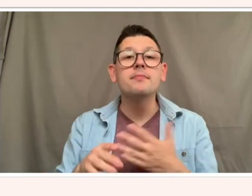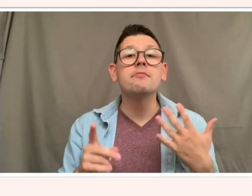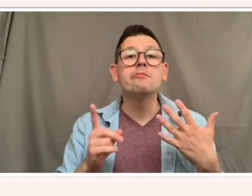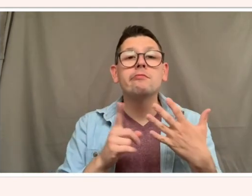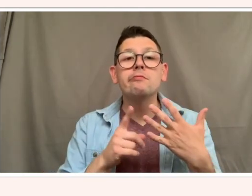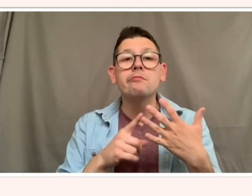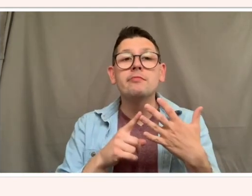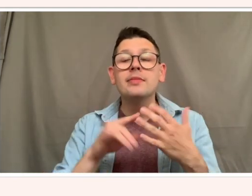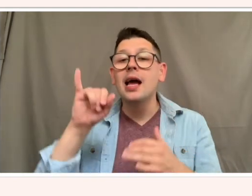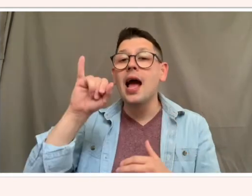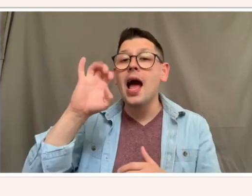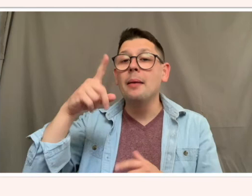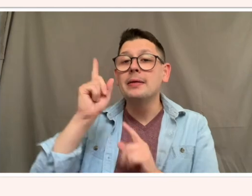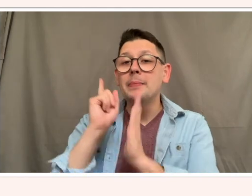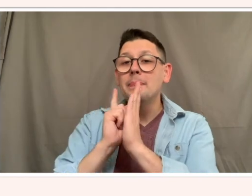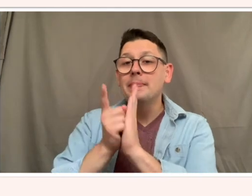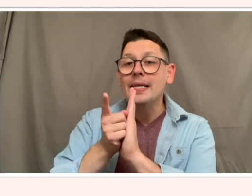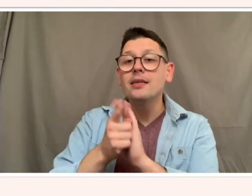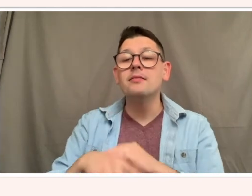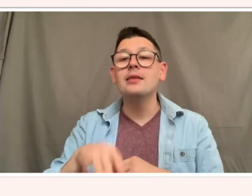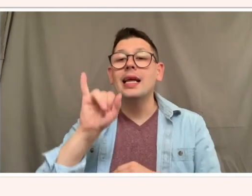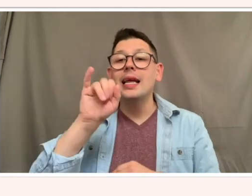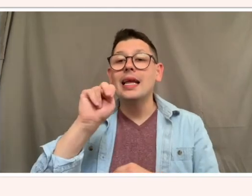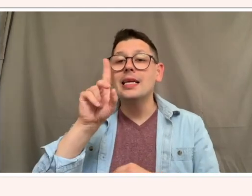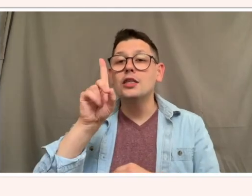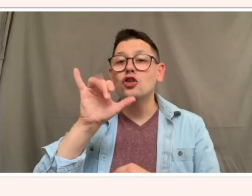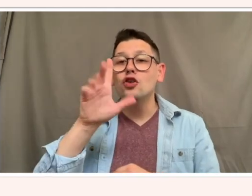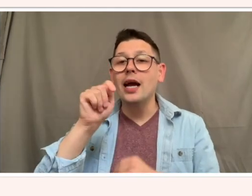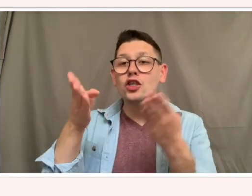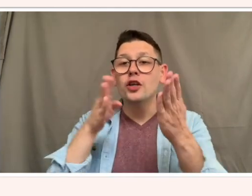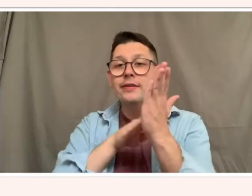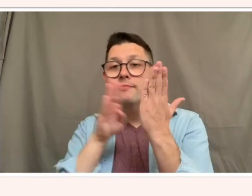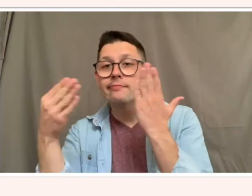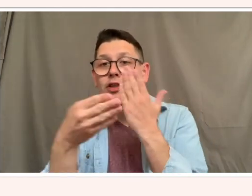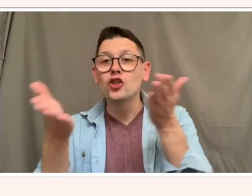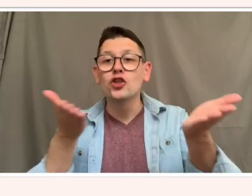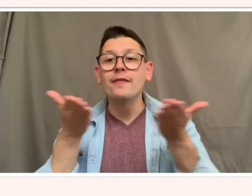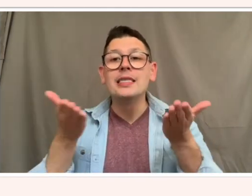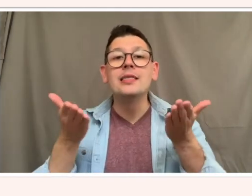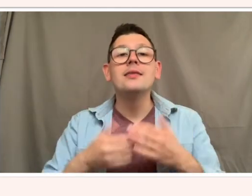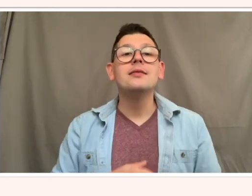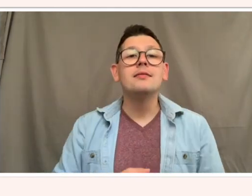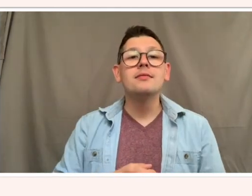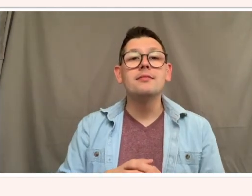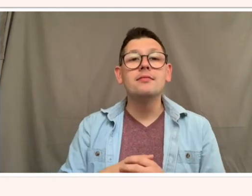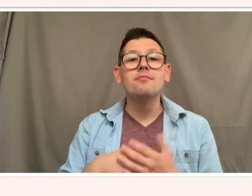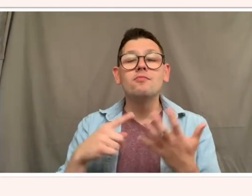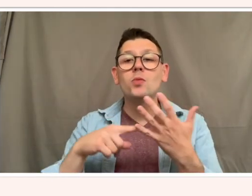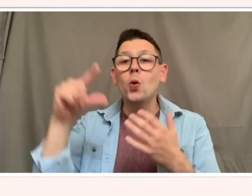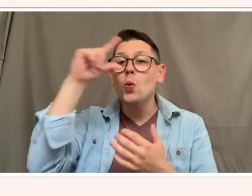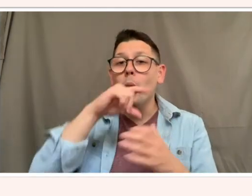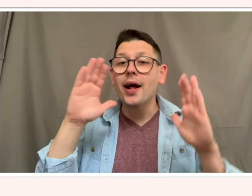Language development- I'll touch on. IEP minutes and indirect services.